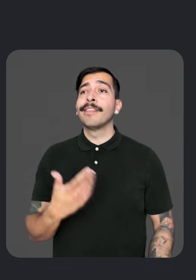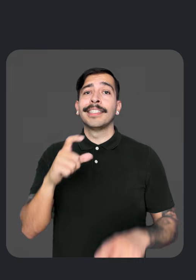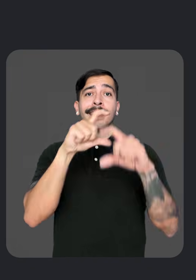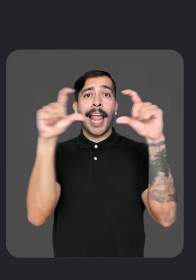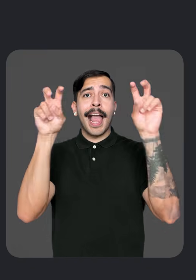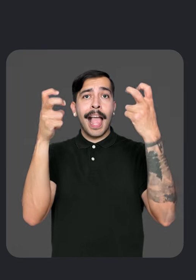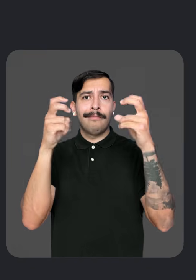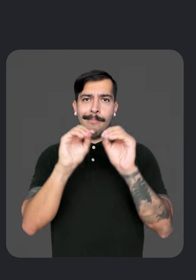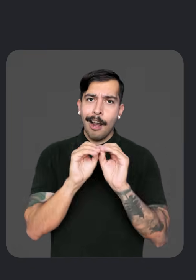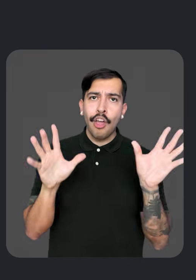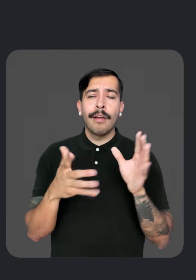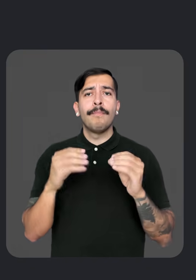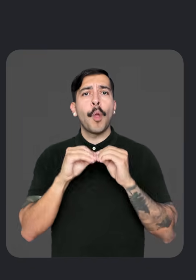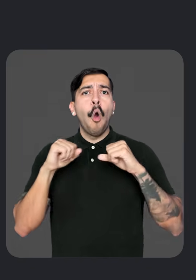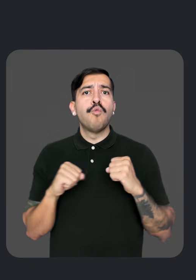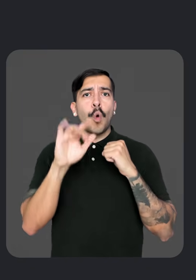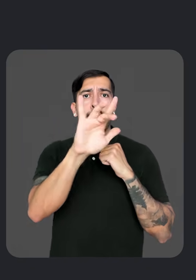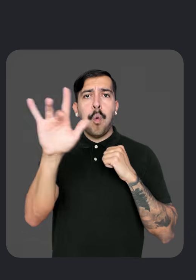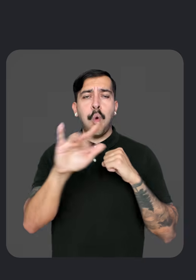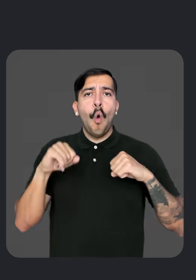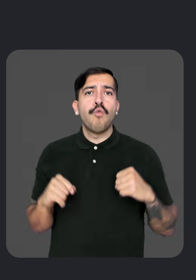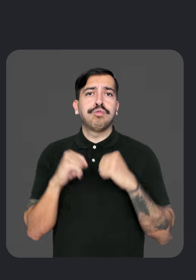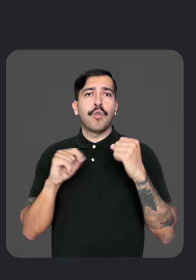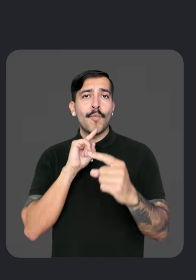distinct headings, and plenty of breathing room and responses.